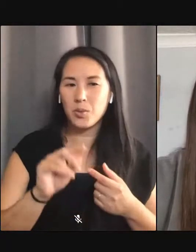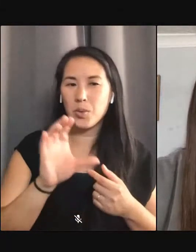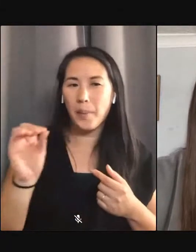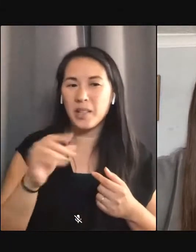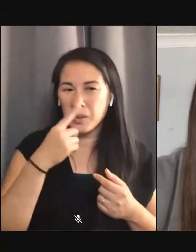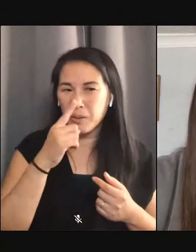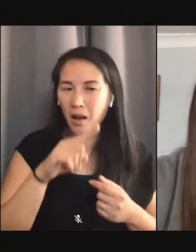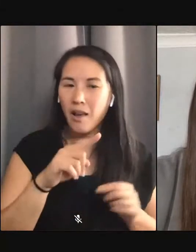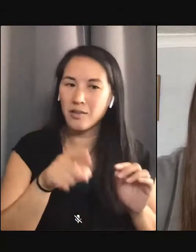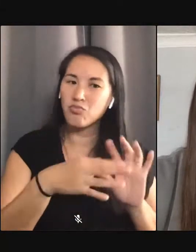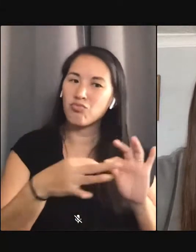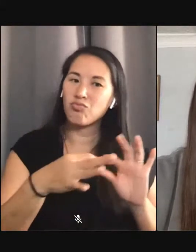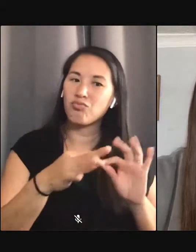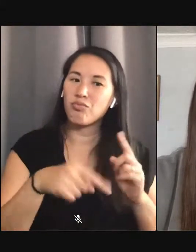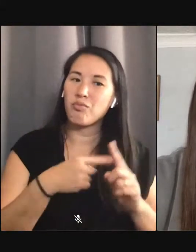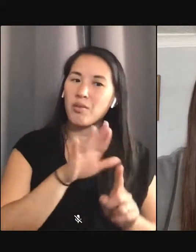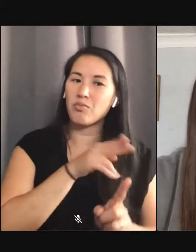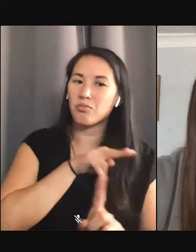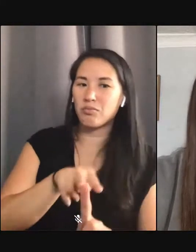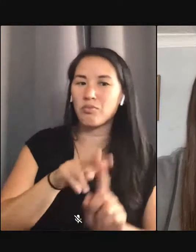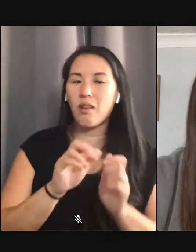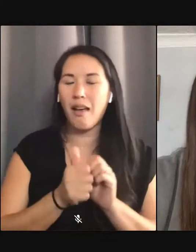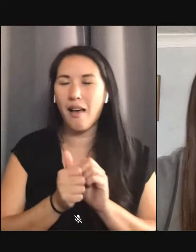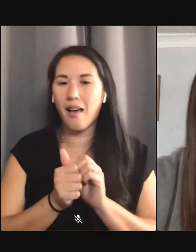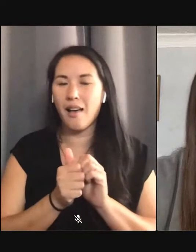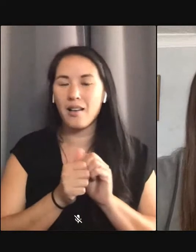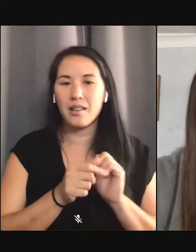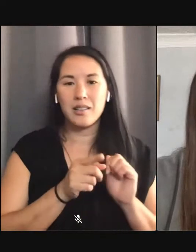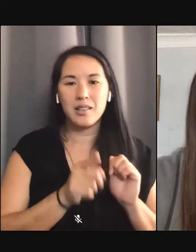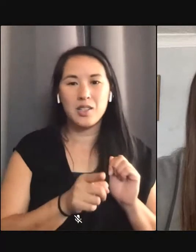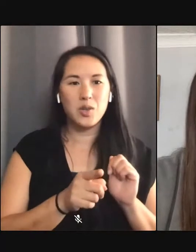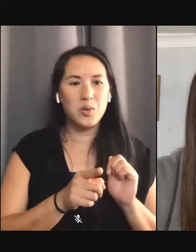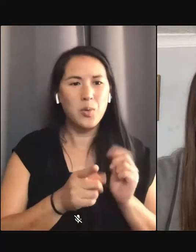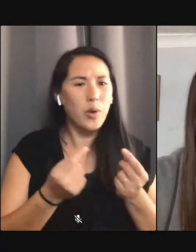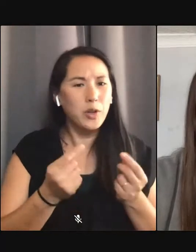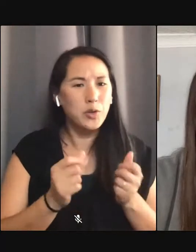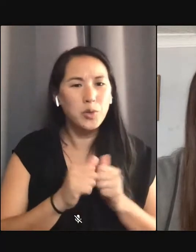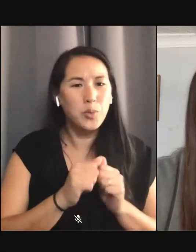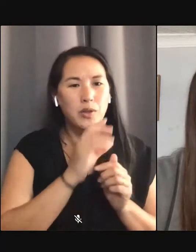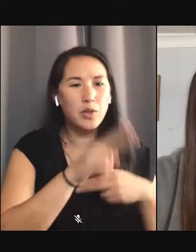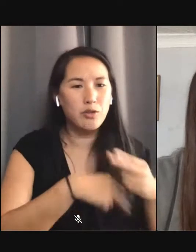perspective as well so how um how do you engage in the practice and um how does that work for you